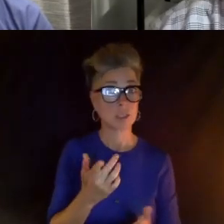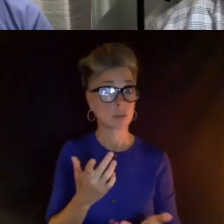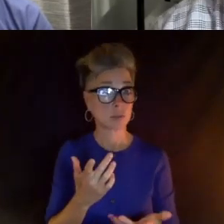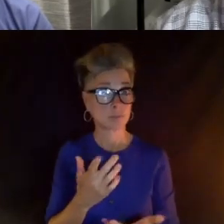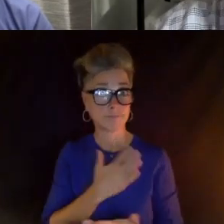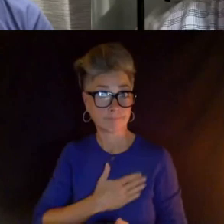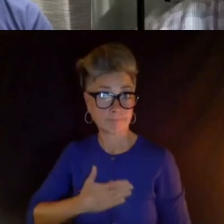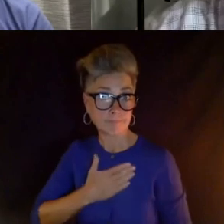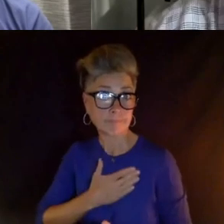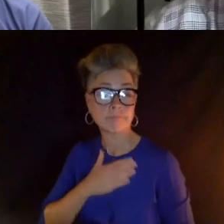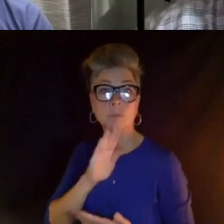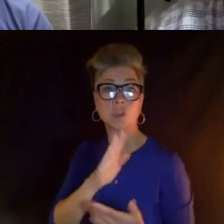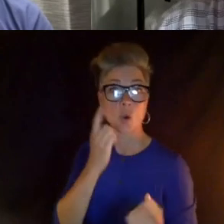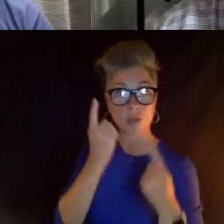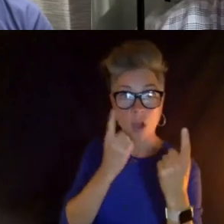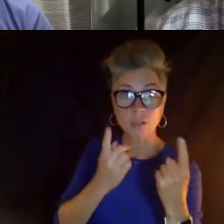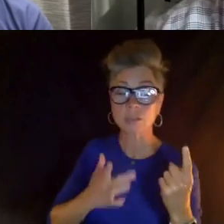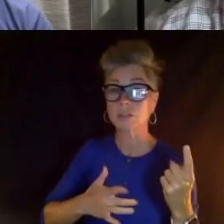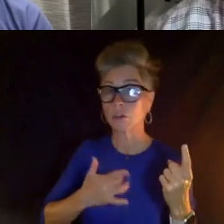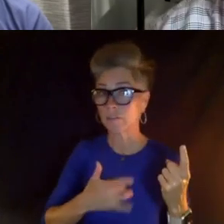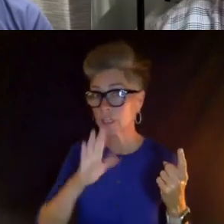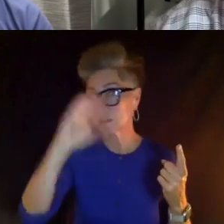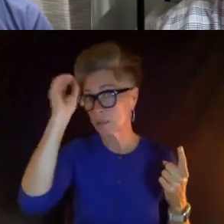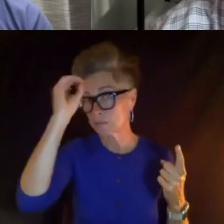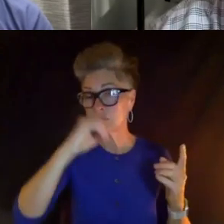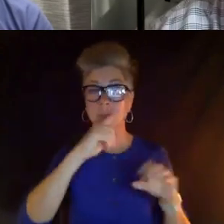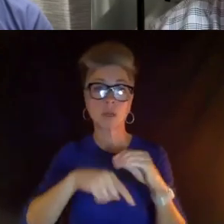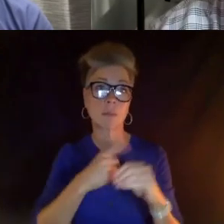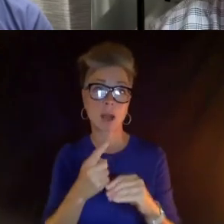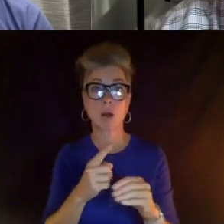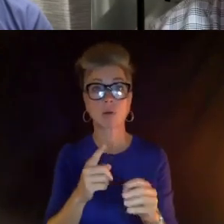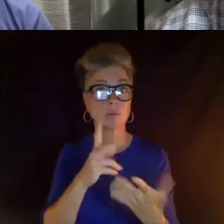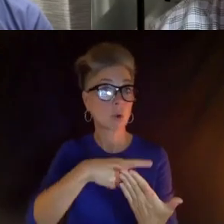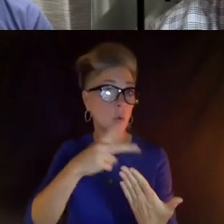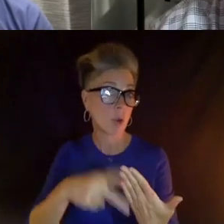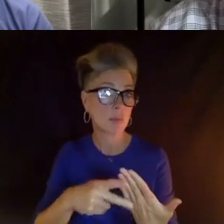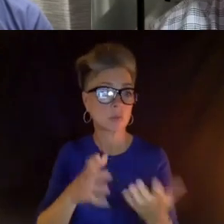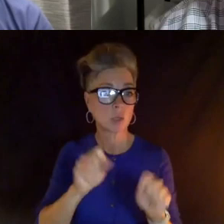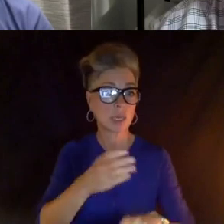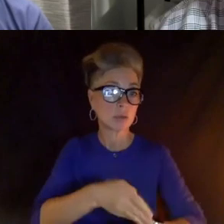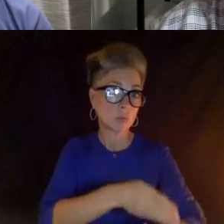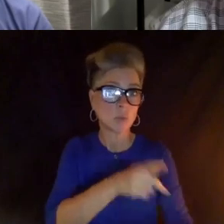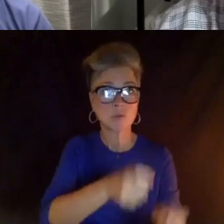and what you think about our session so that we can make improvements and changes as we move forward.